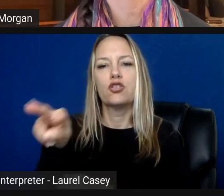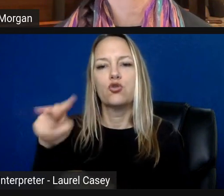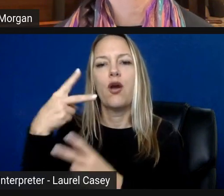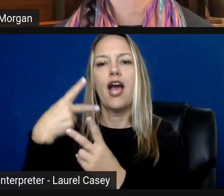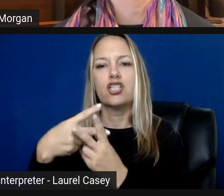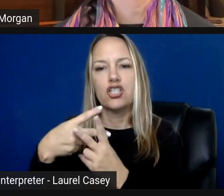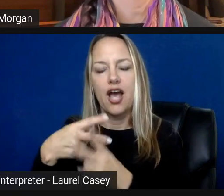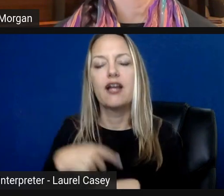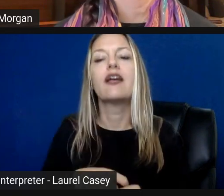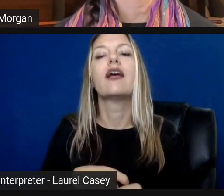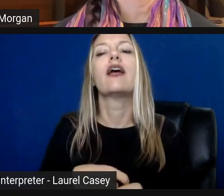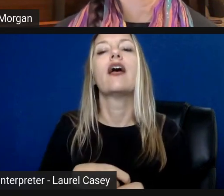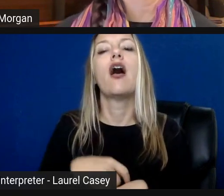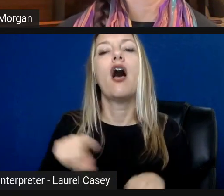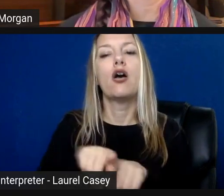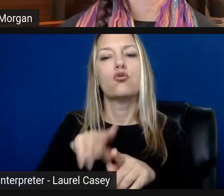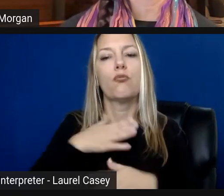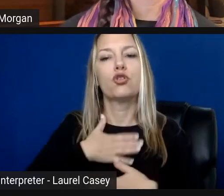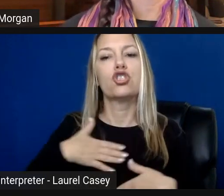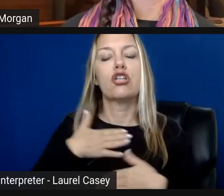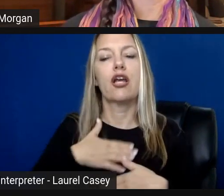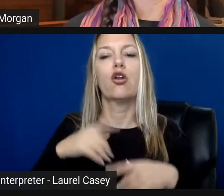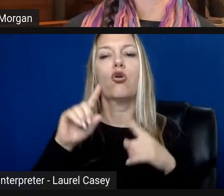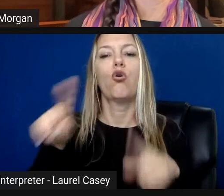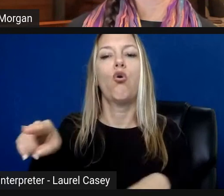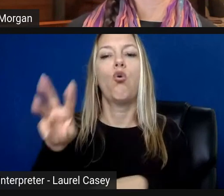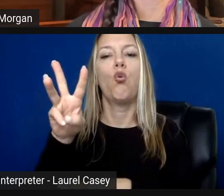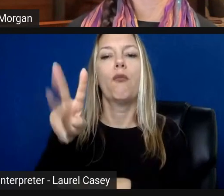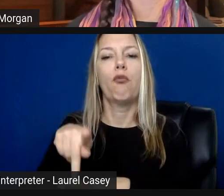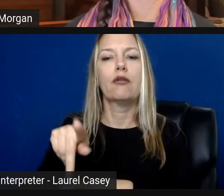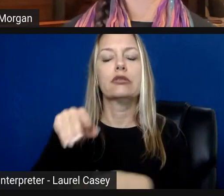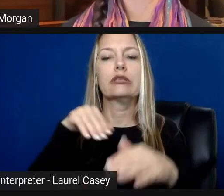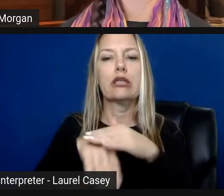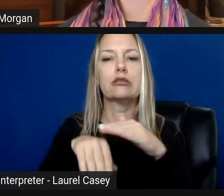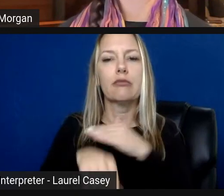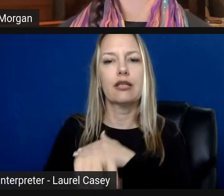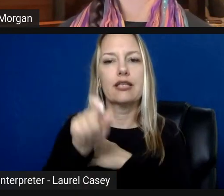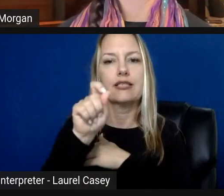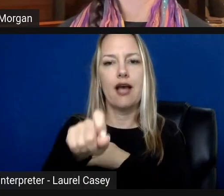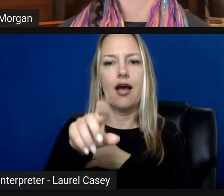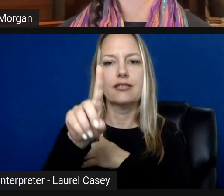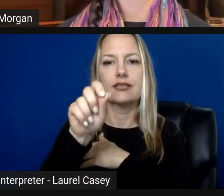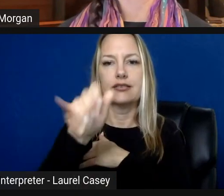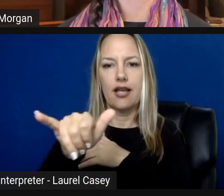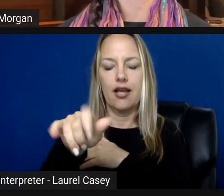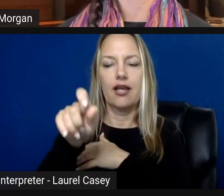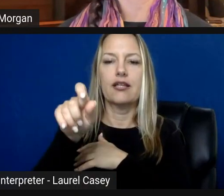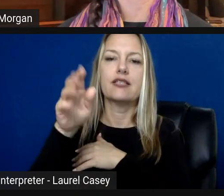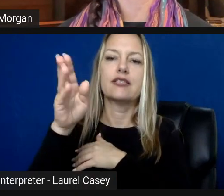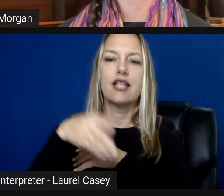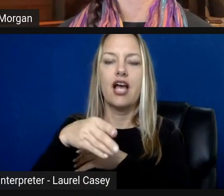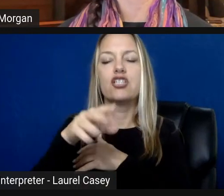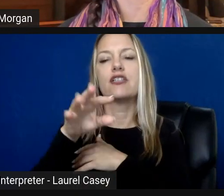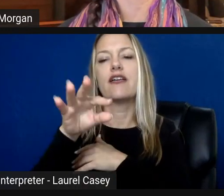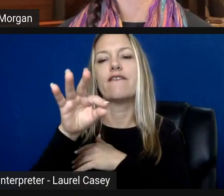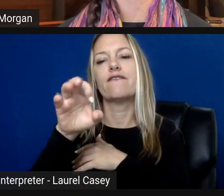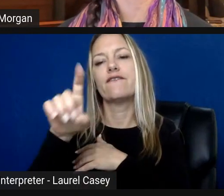We also would appreciate if you go to the wordpressaccessibility.day/feedback to provide anonymous feedback